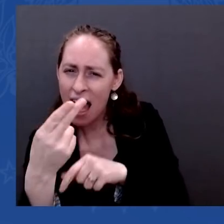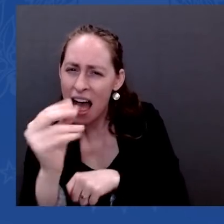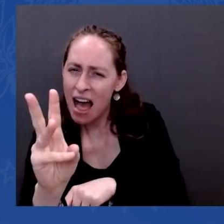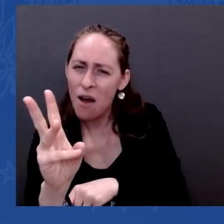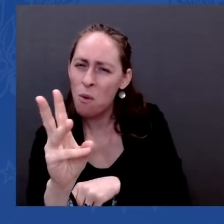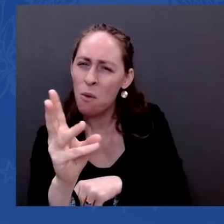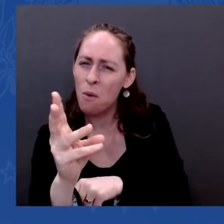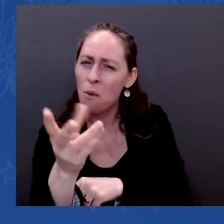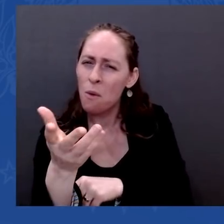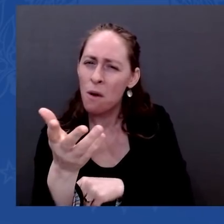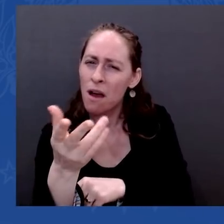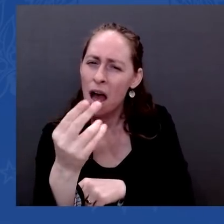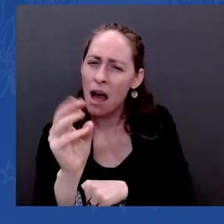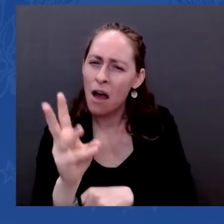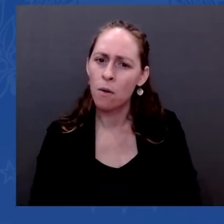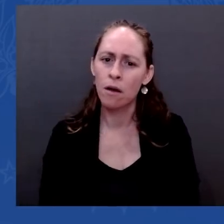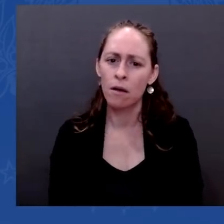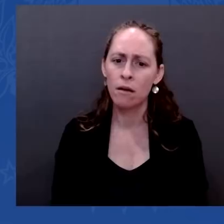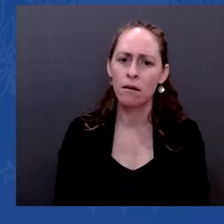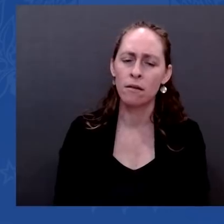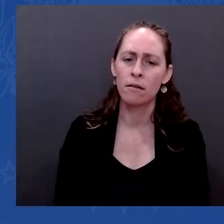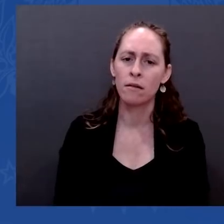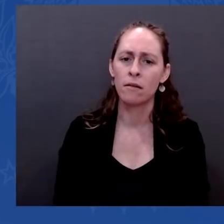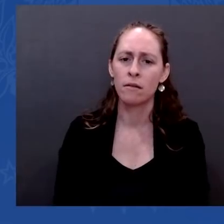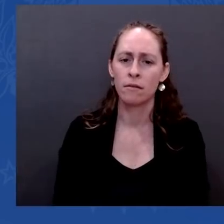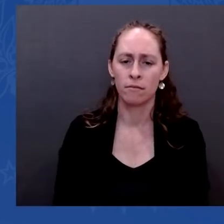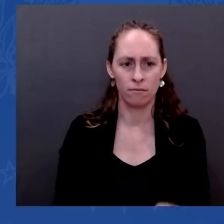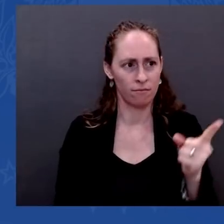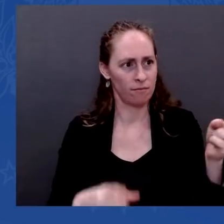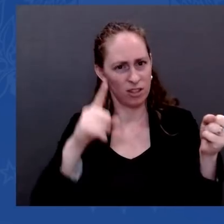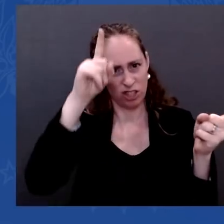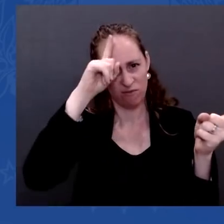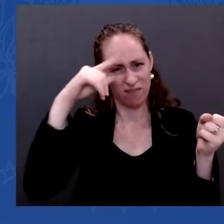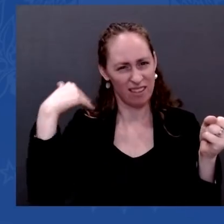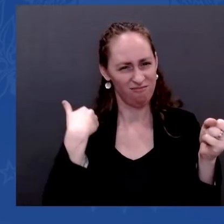is within Germany's control? President Biden: We will -- I promise you,